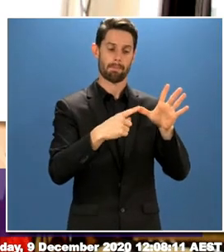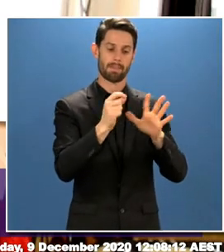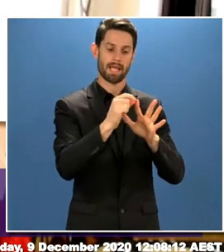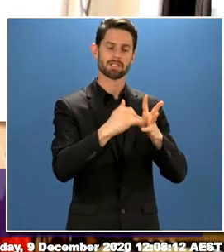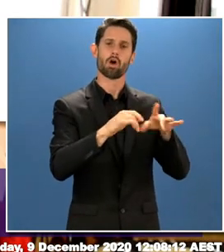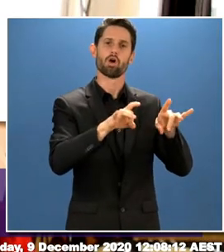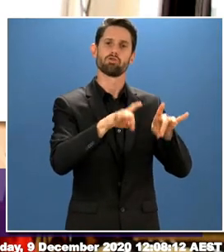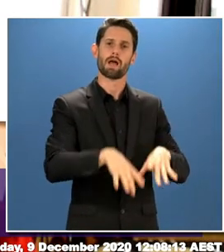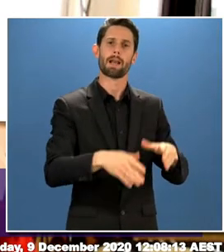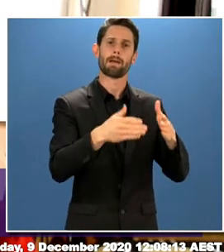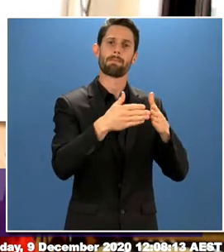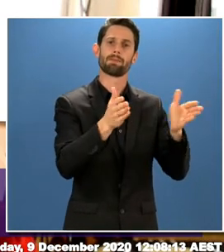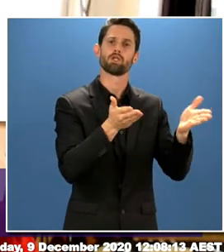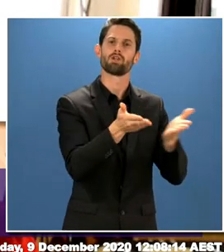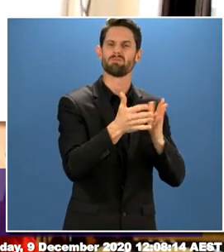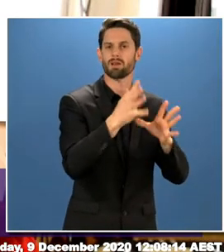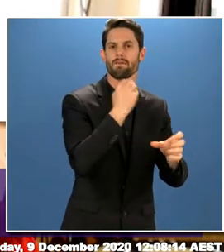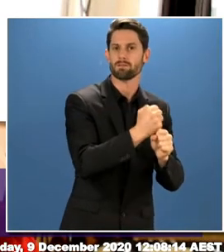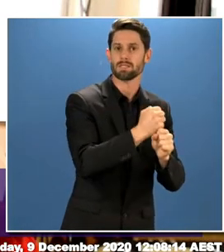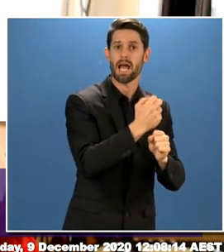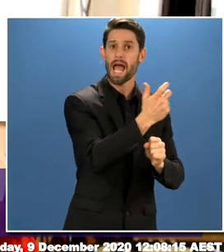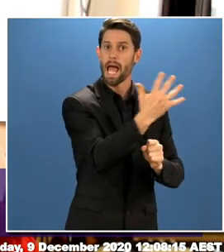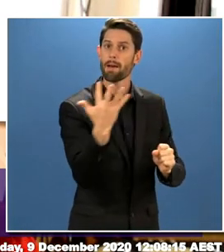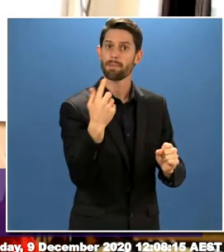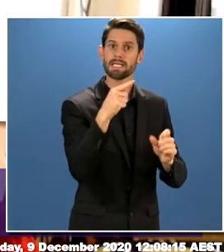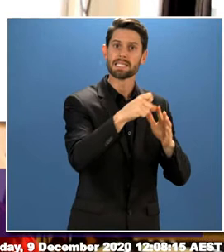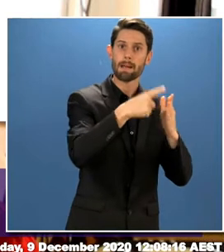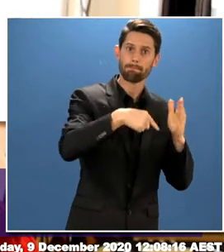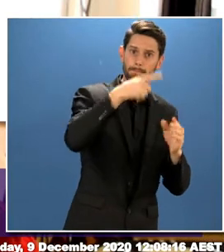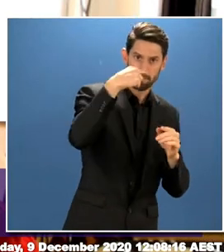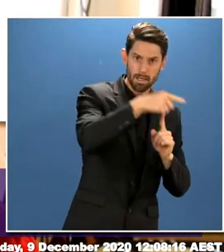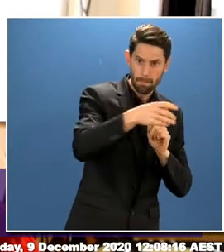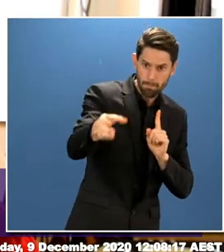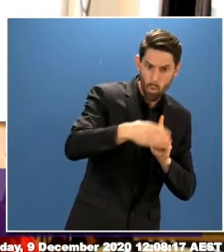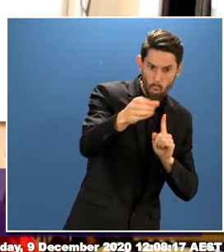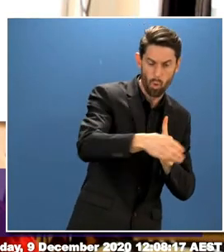halving, you know, over the last couple of years, I just wondered if you had any comments